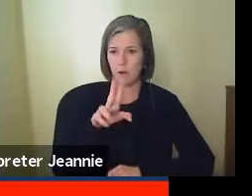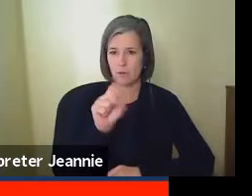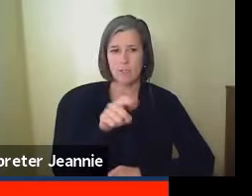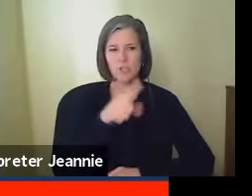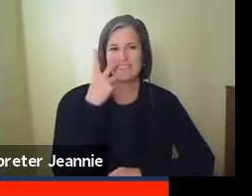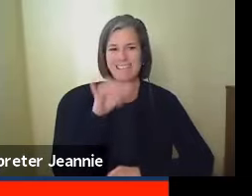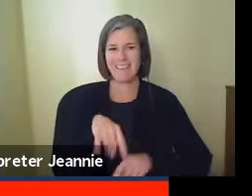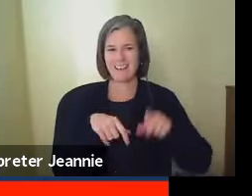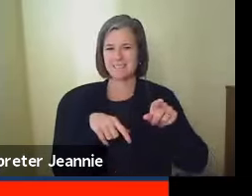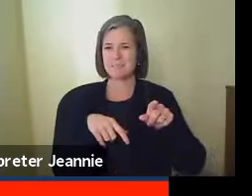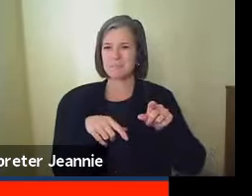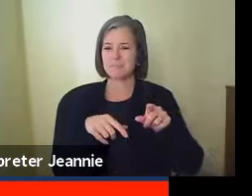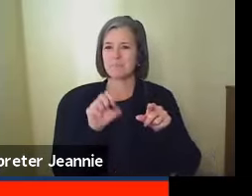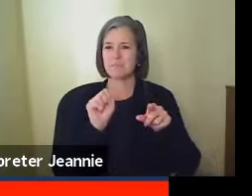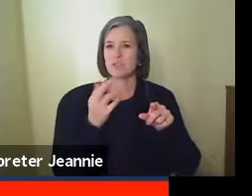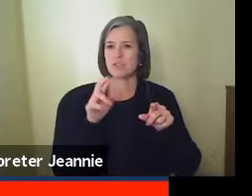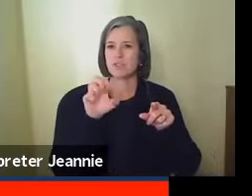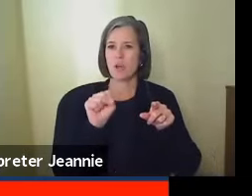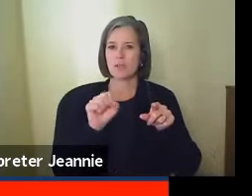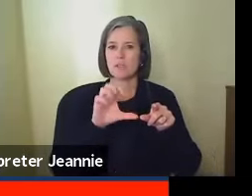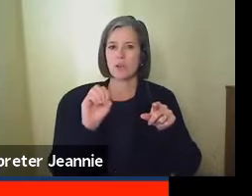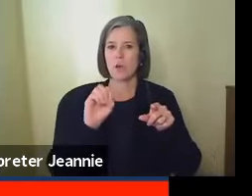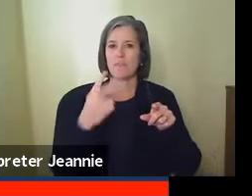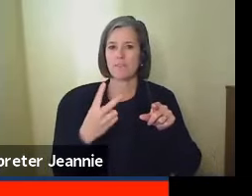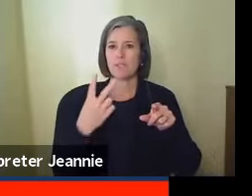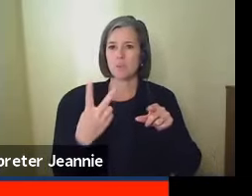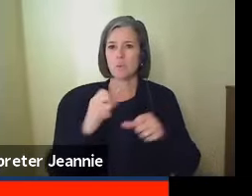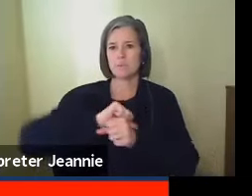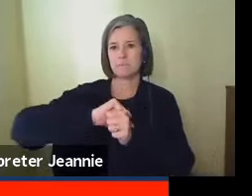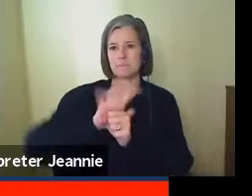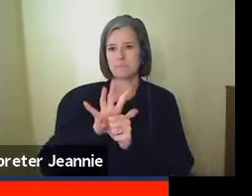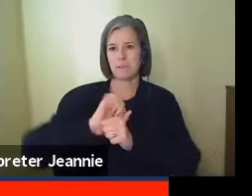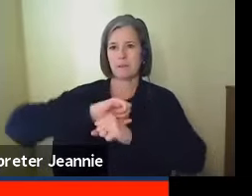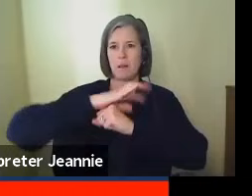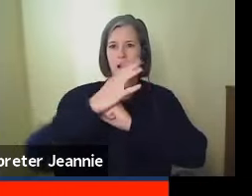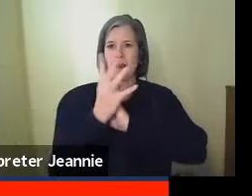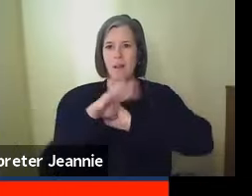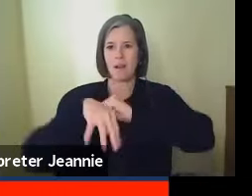of the SARS-CoV-2 virus. The spike protein